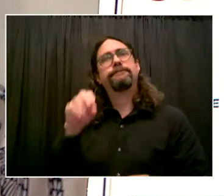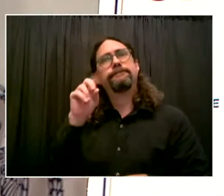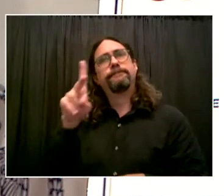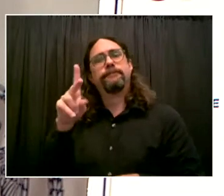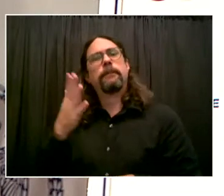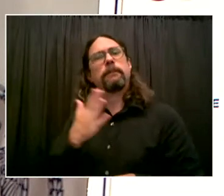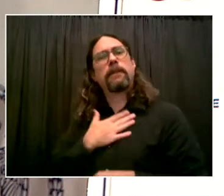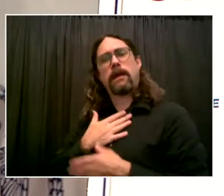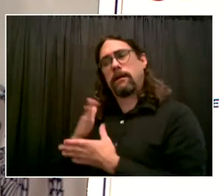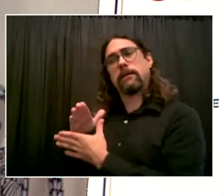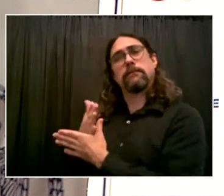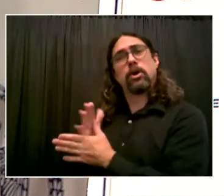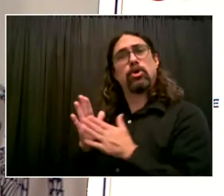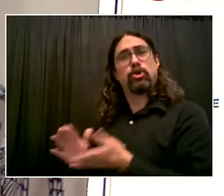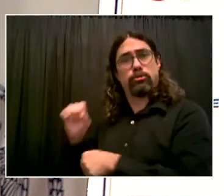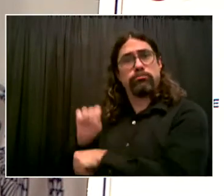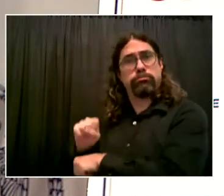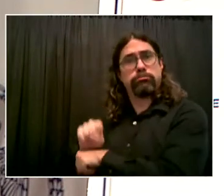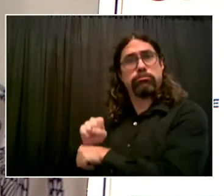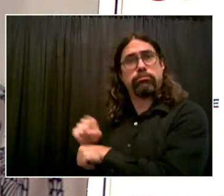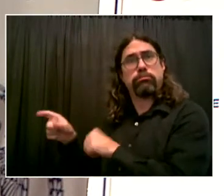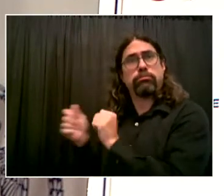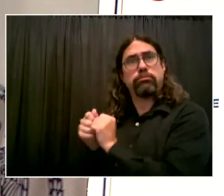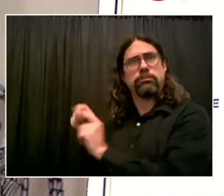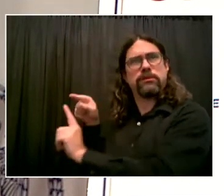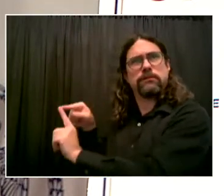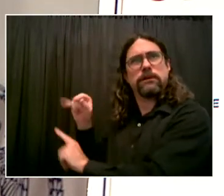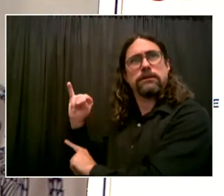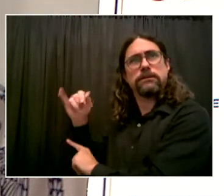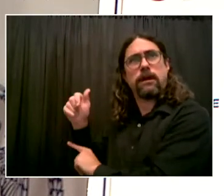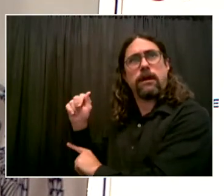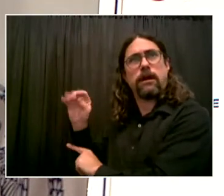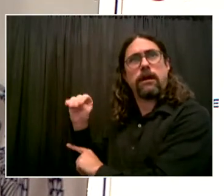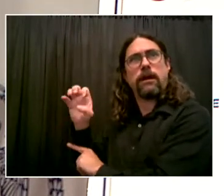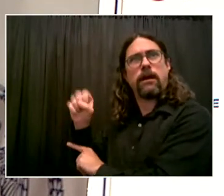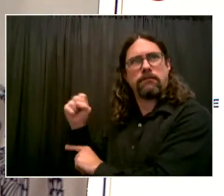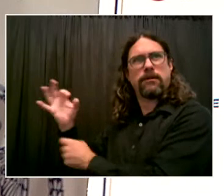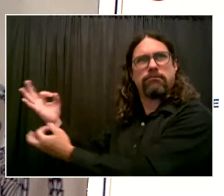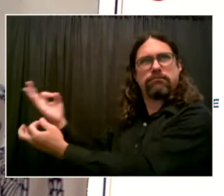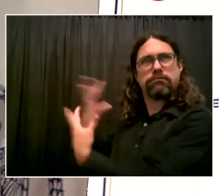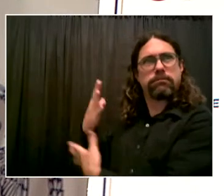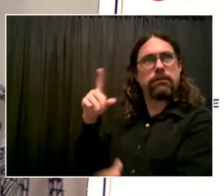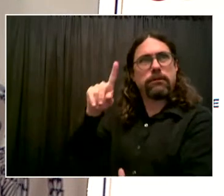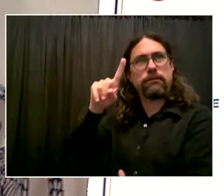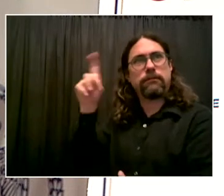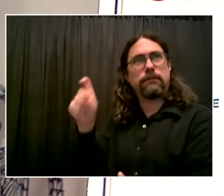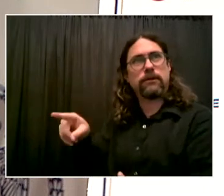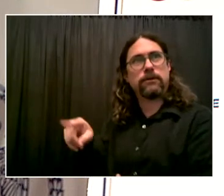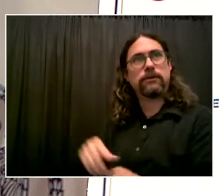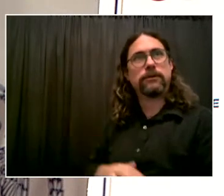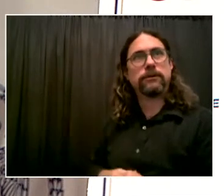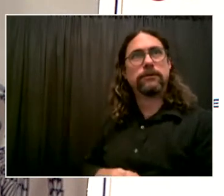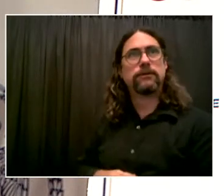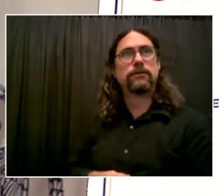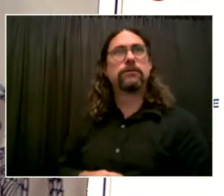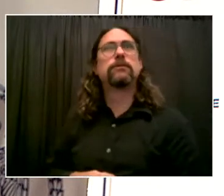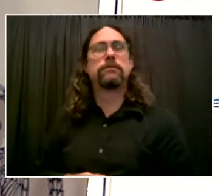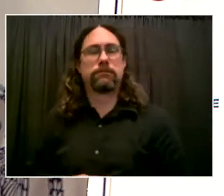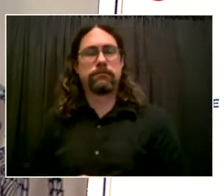GOH AE ADKAA.L > >Reporter: FOR MY COLLEAGUE, JAMES FORD, WHAT WOULD IT TAKE TO HAVE THE INDOOR MASK RECOMMENDATION AS OPPOSED TO A